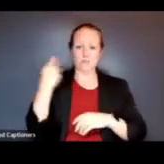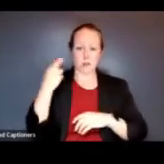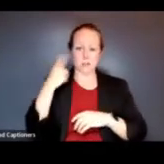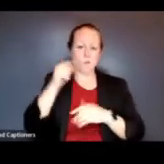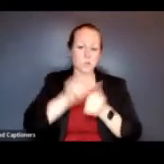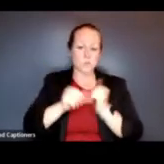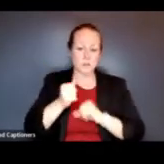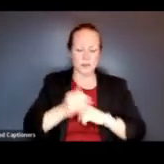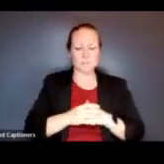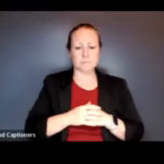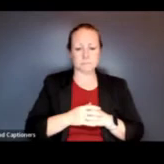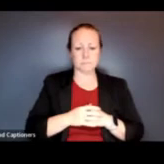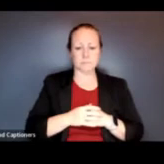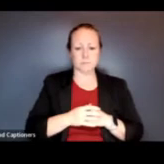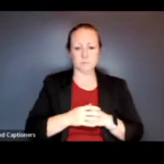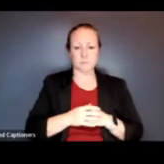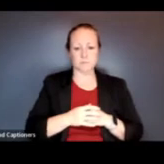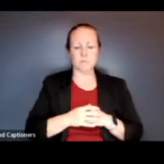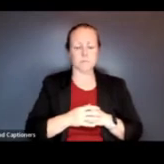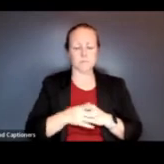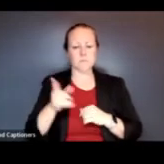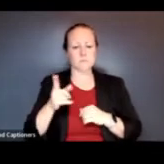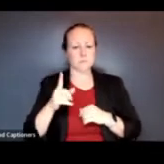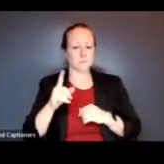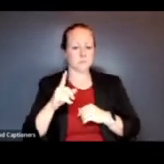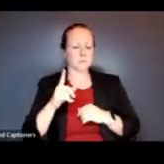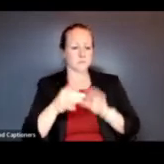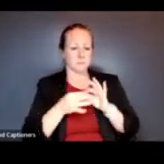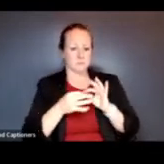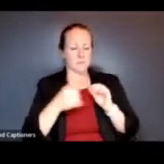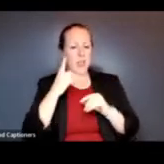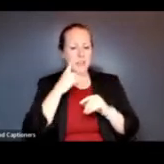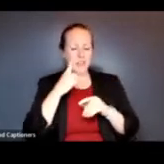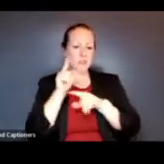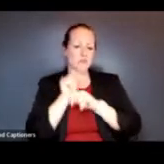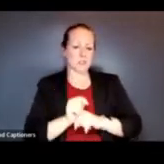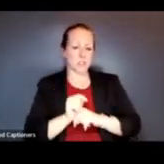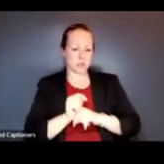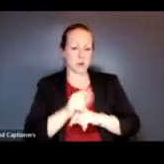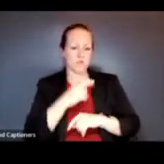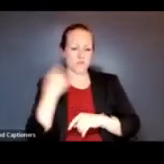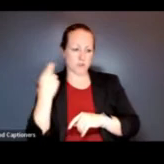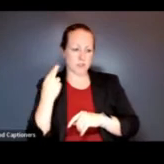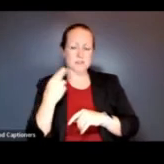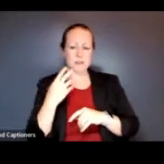Maria Kajankova: Yeah, I think the traditional risk assessment measures and interventions are very effective with the TBI